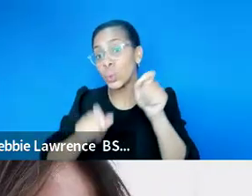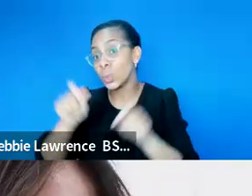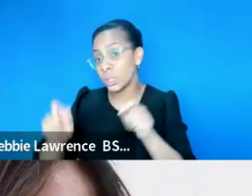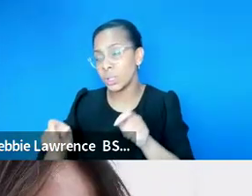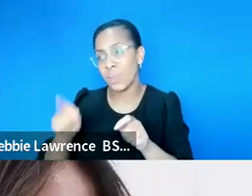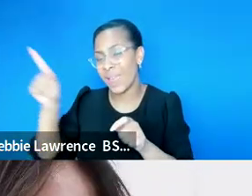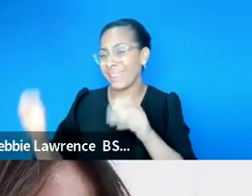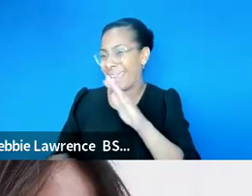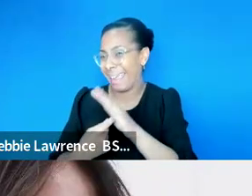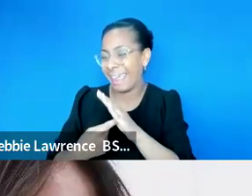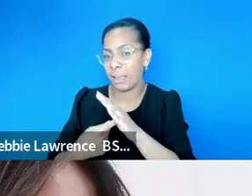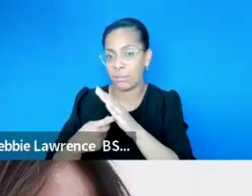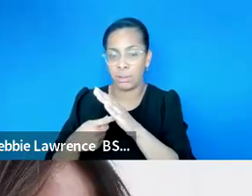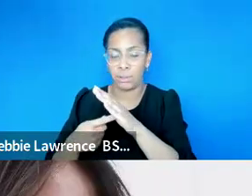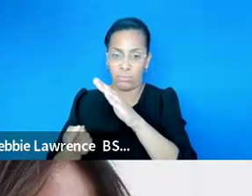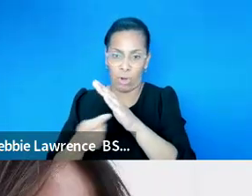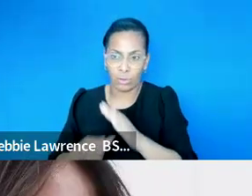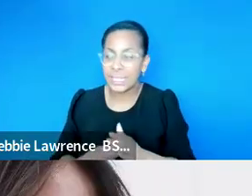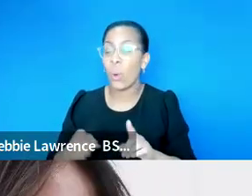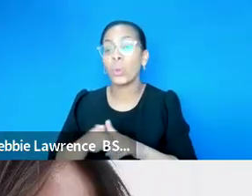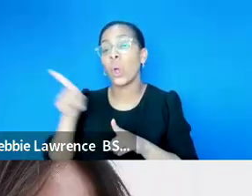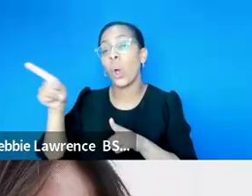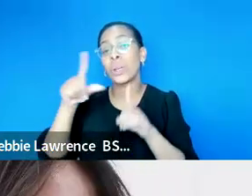as is digital transformation and political pressures.